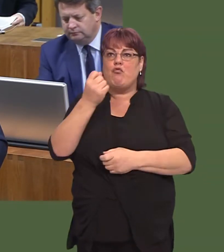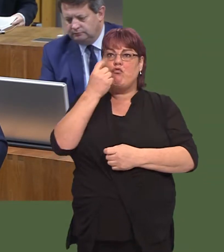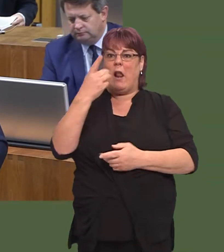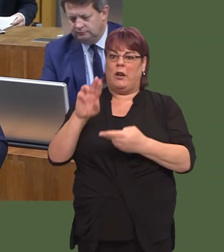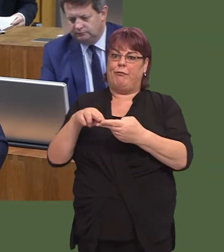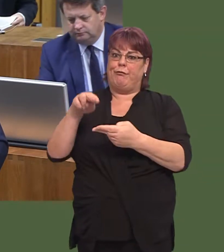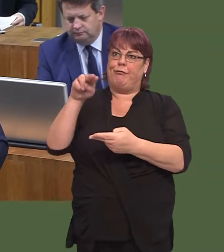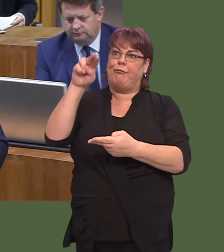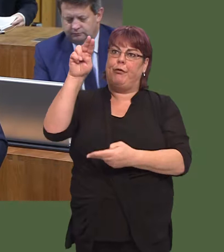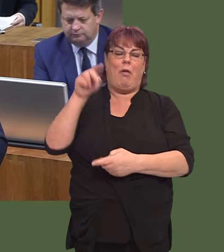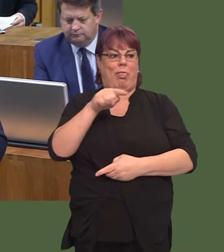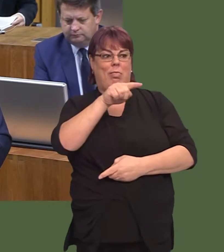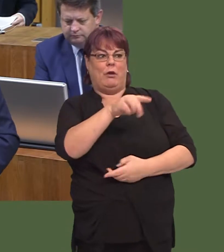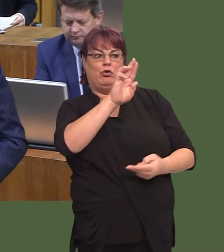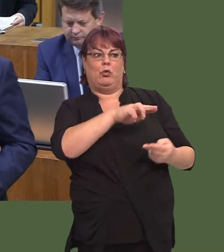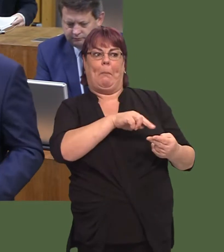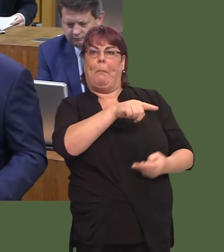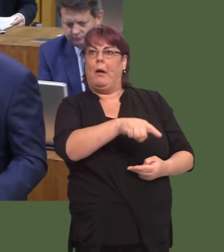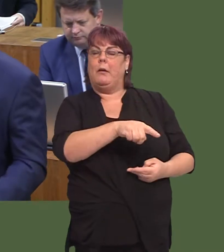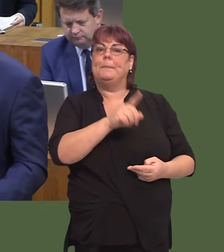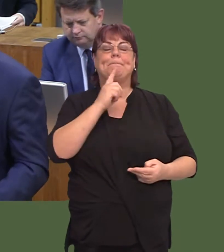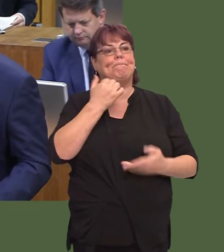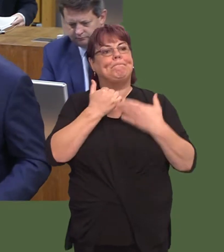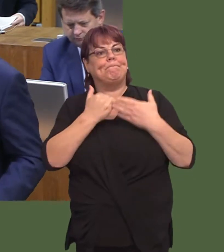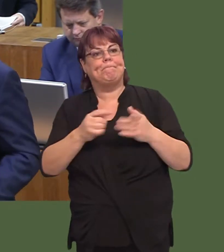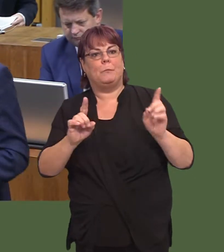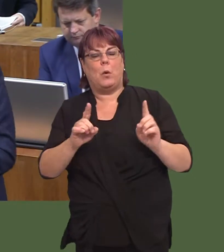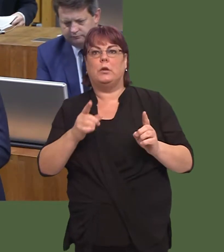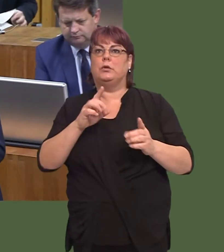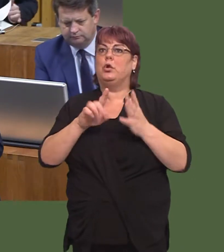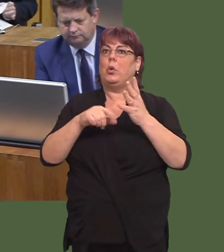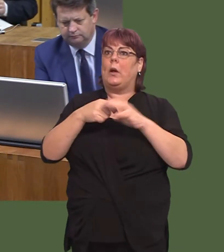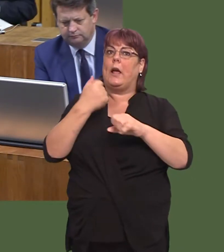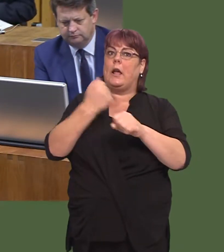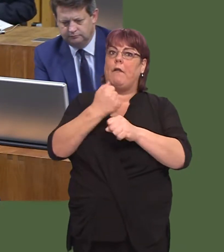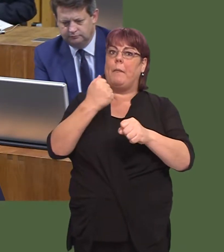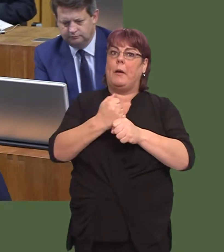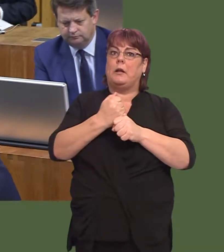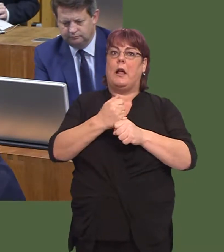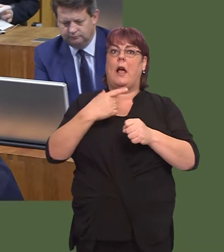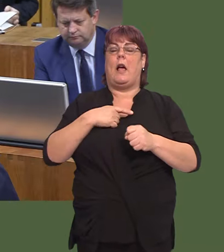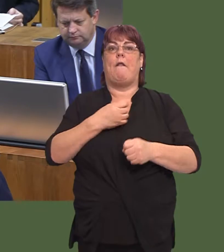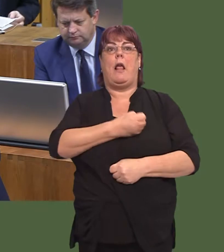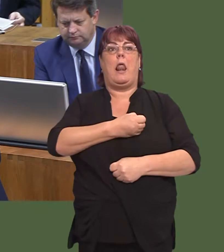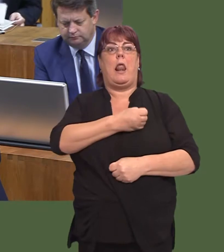What will help is to seeóas the UK Government has adopted a Labour Party policyócaps on